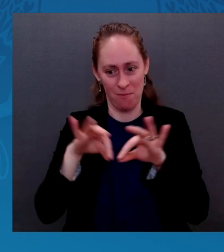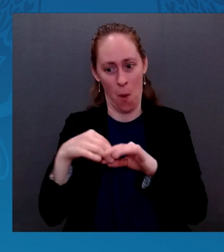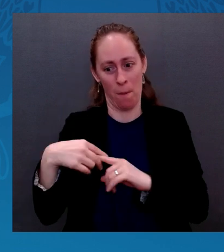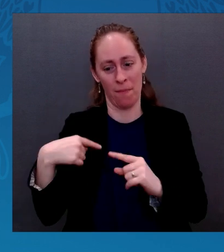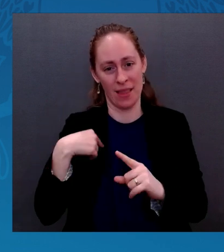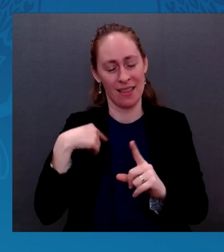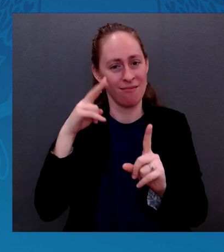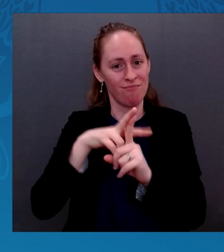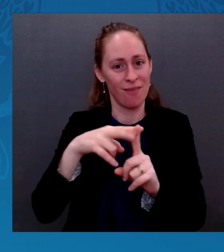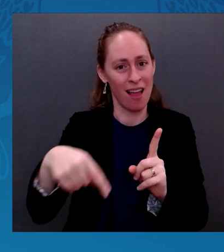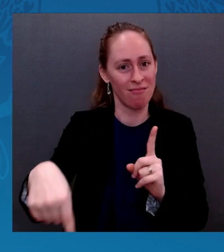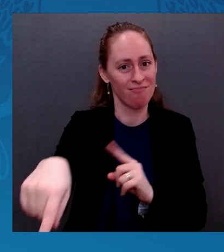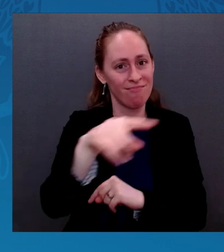So thank you. God bless you all.